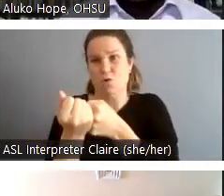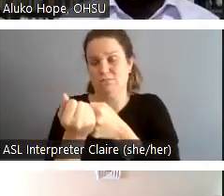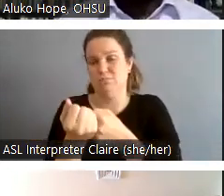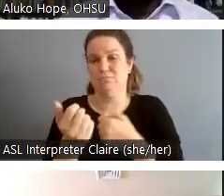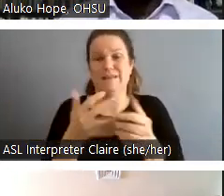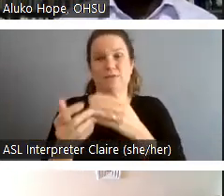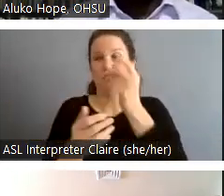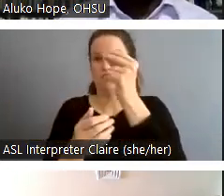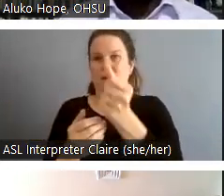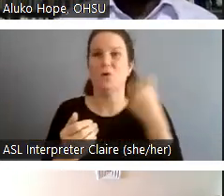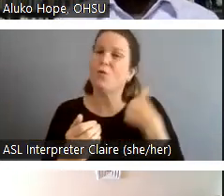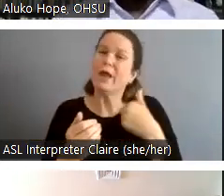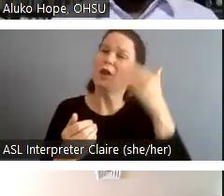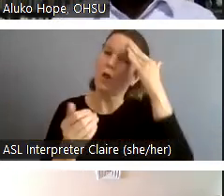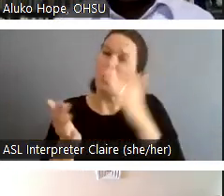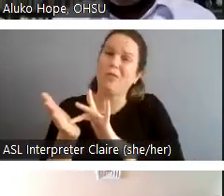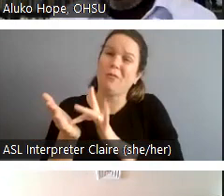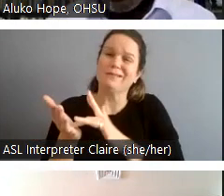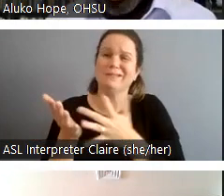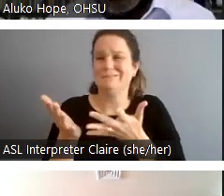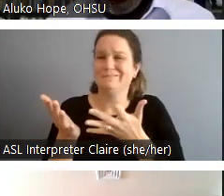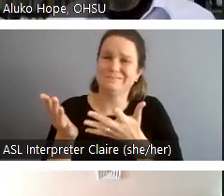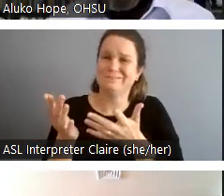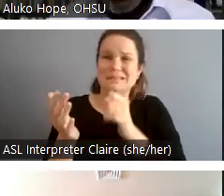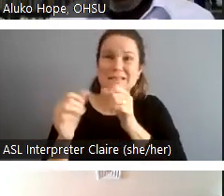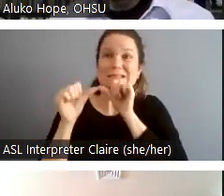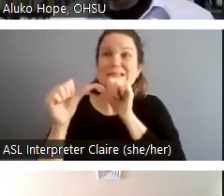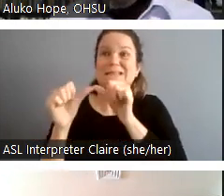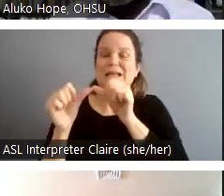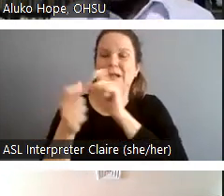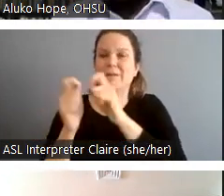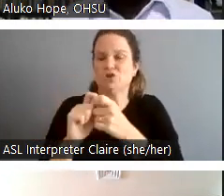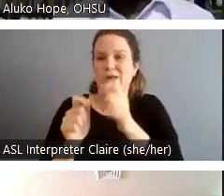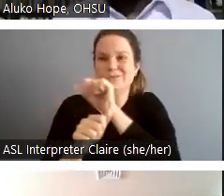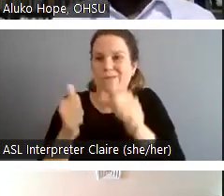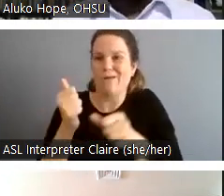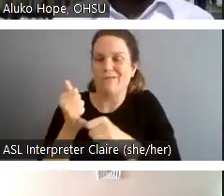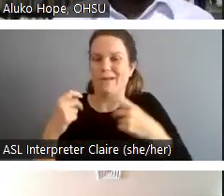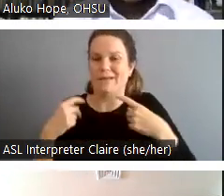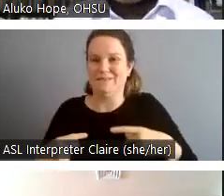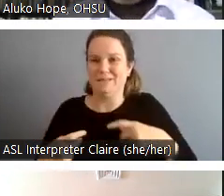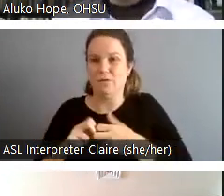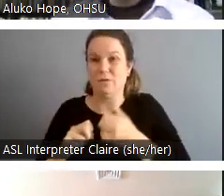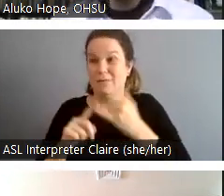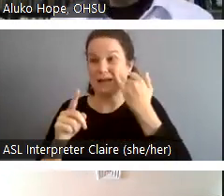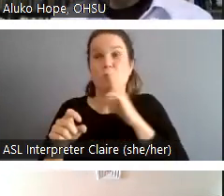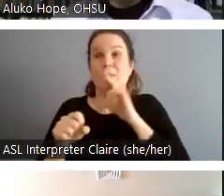we know that the pharmacology is not like sustainably changing the underlying physiology. But sometimes, if you